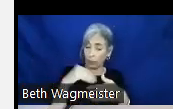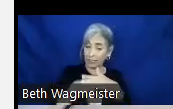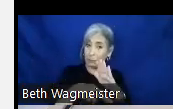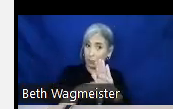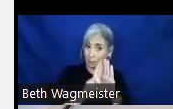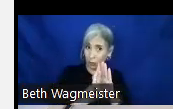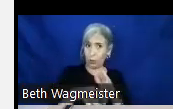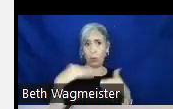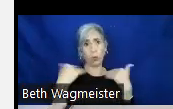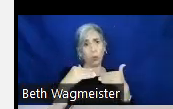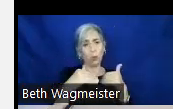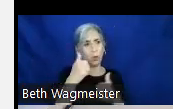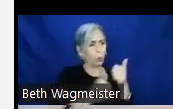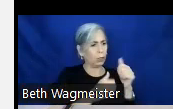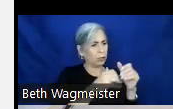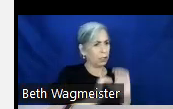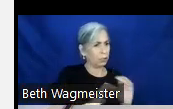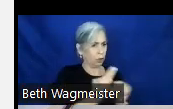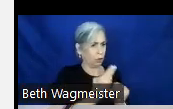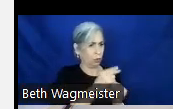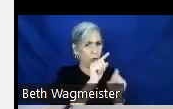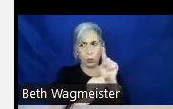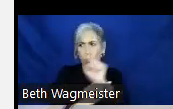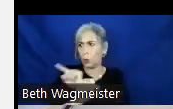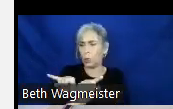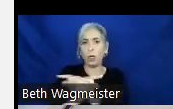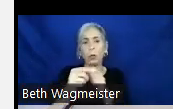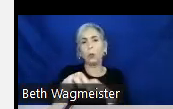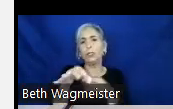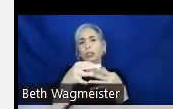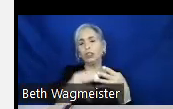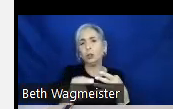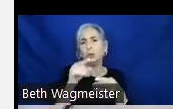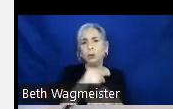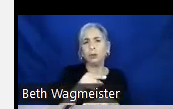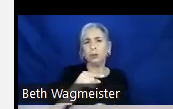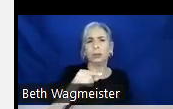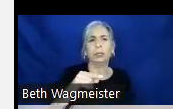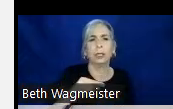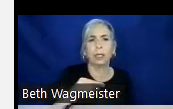which customer are you going to use? We ended up choosing a demo instance that we use to